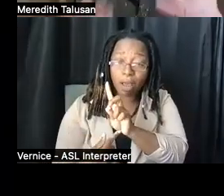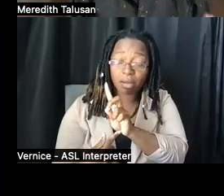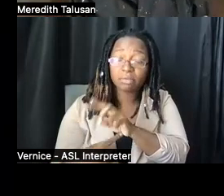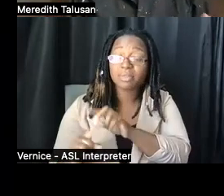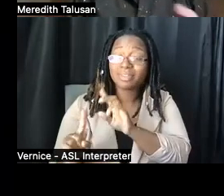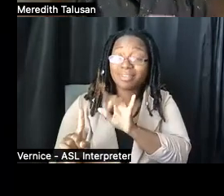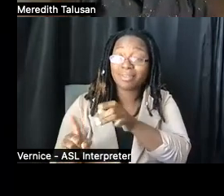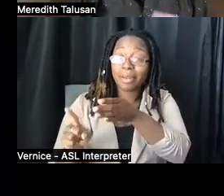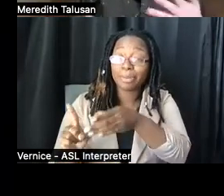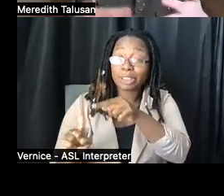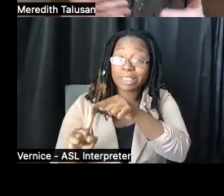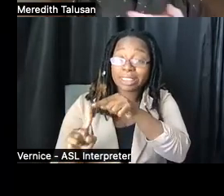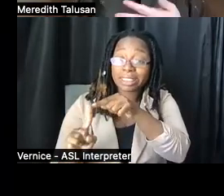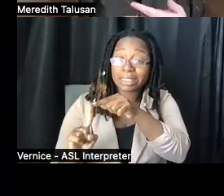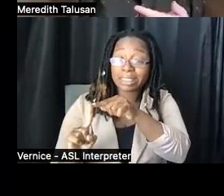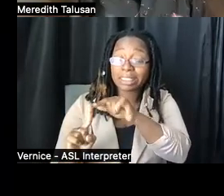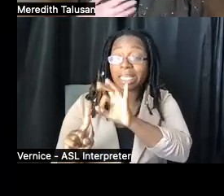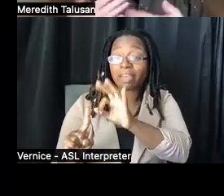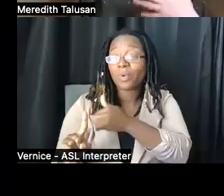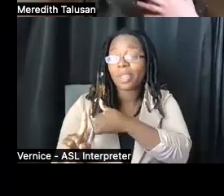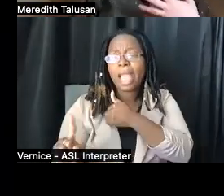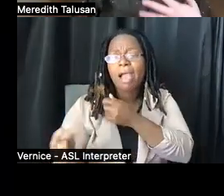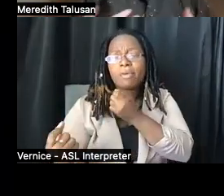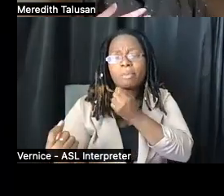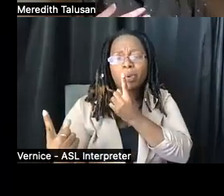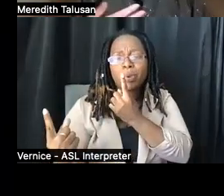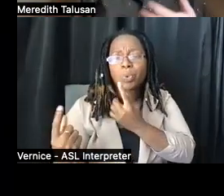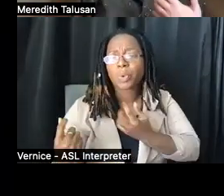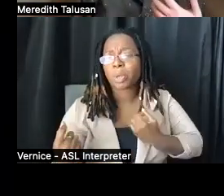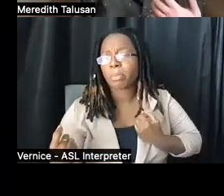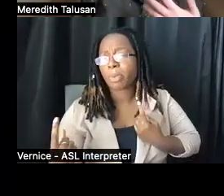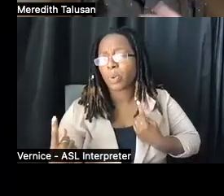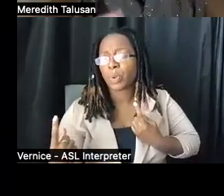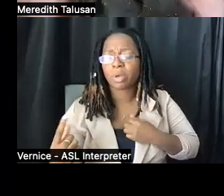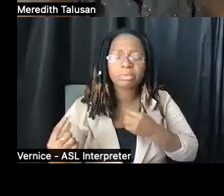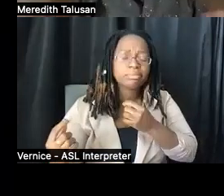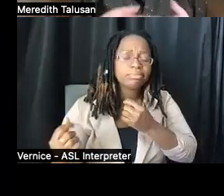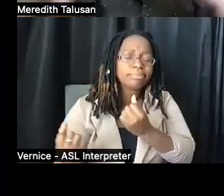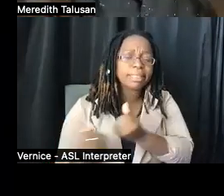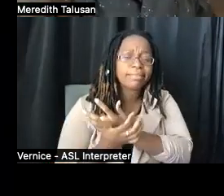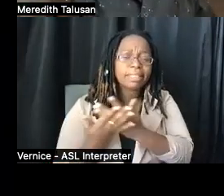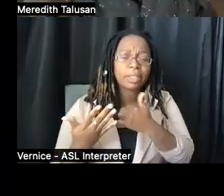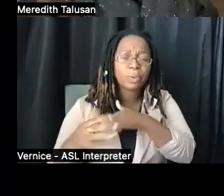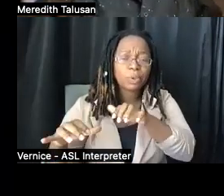that person if I actually click with them, and a personal level